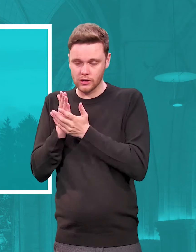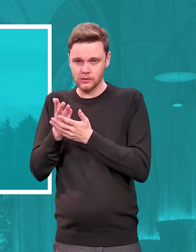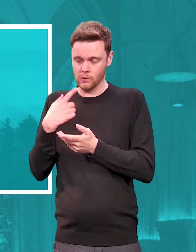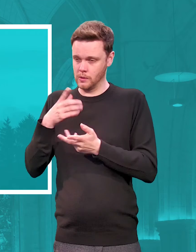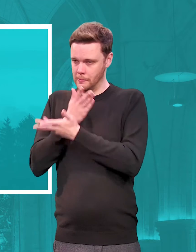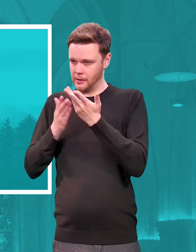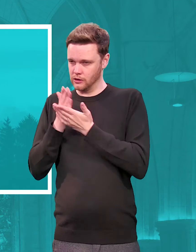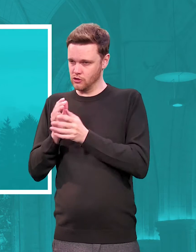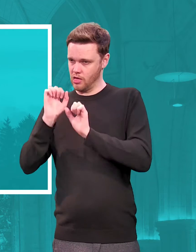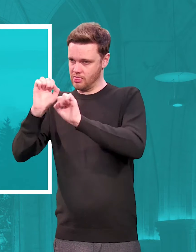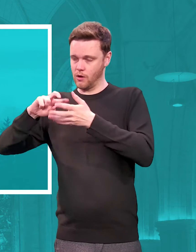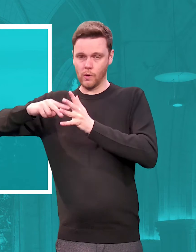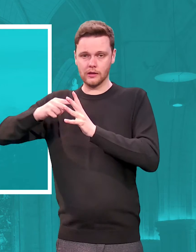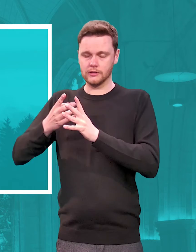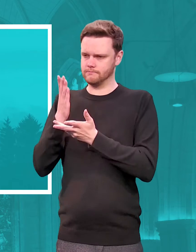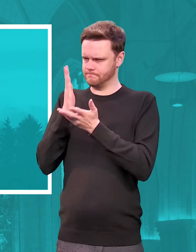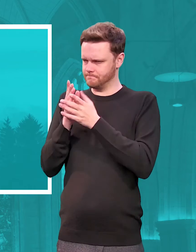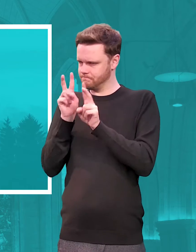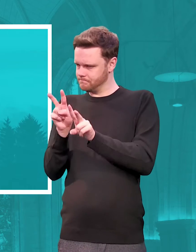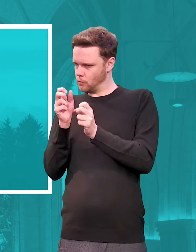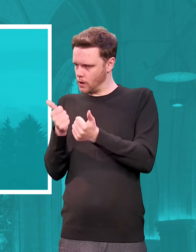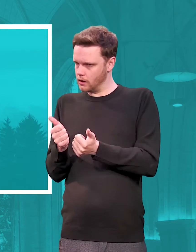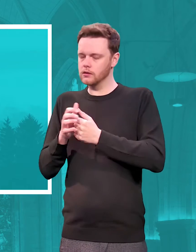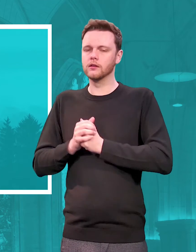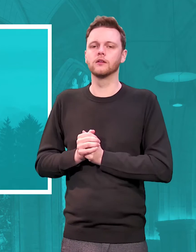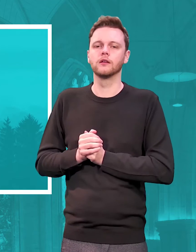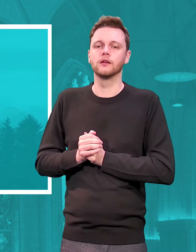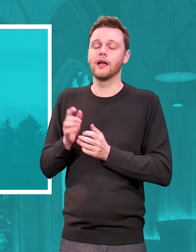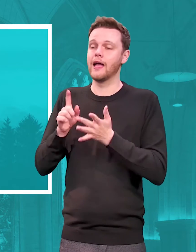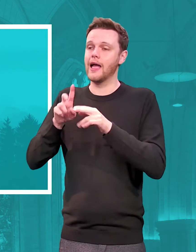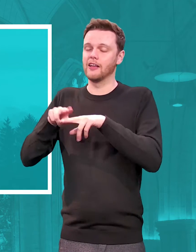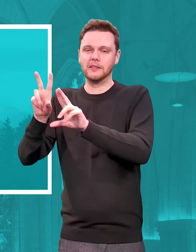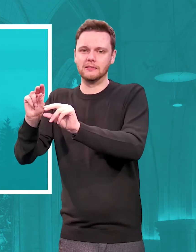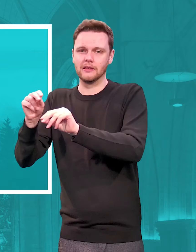Failing this the church's interest maybe transferred to a government or local authority body.